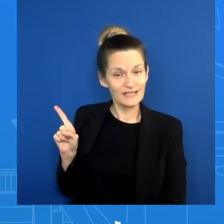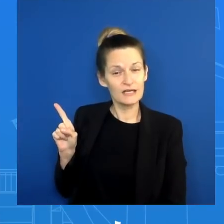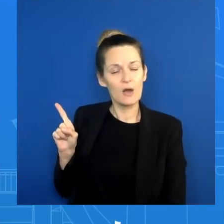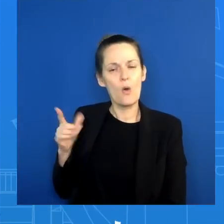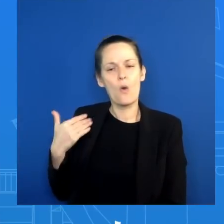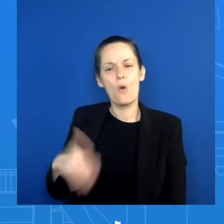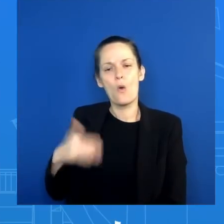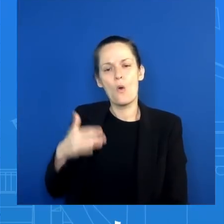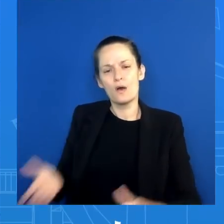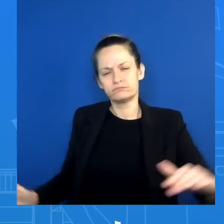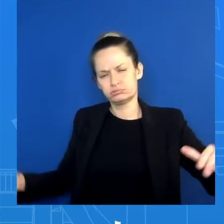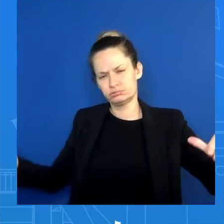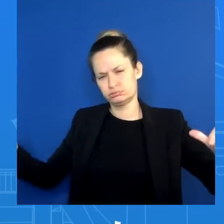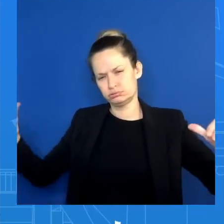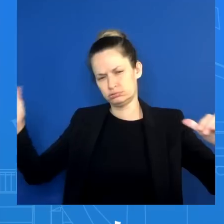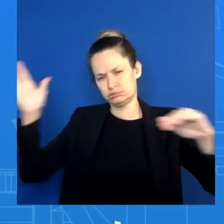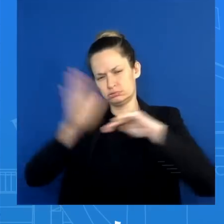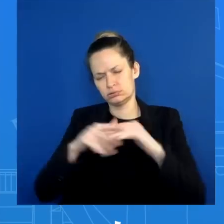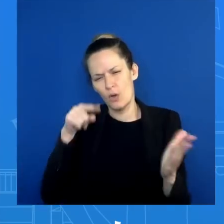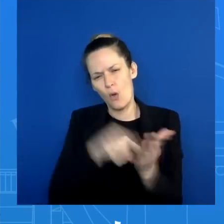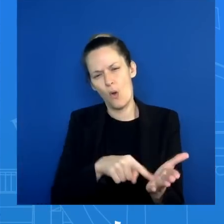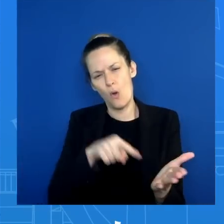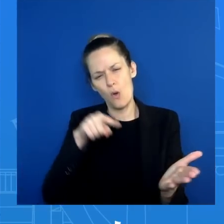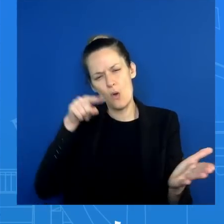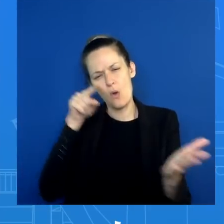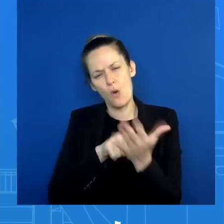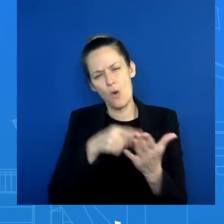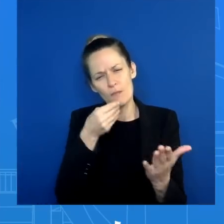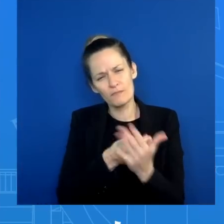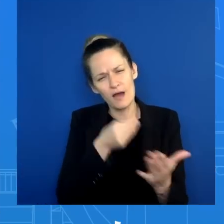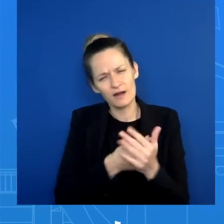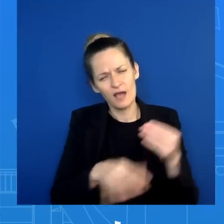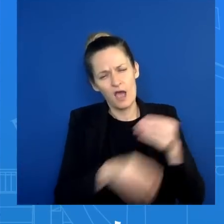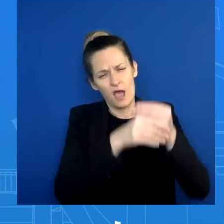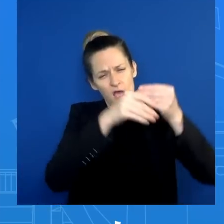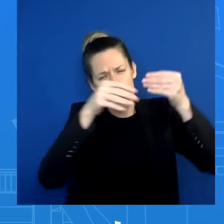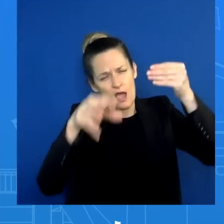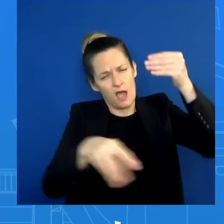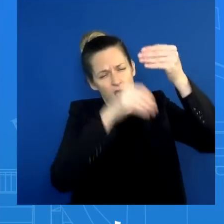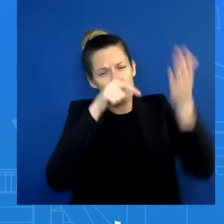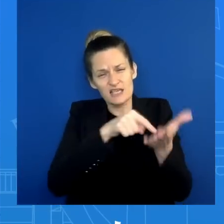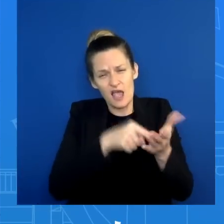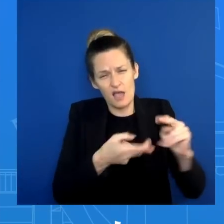And one of the things that we continue to do is make sure that we bring that that debt bring down the debt.